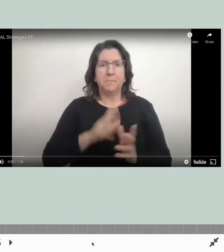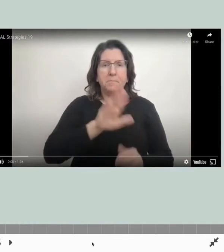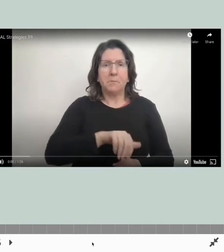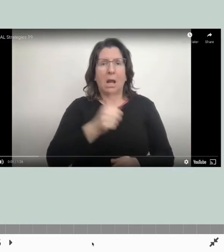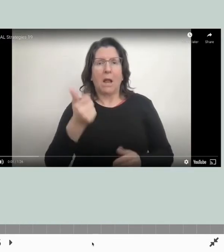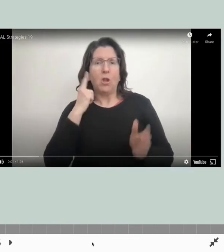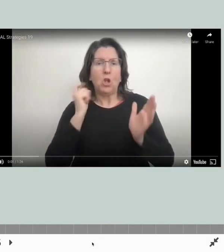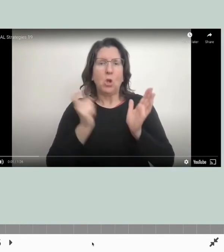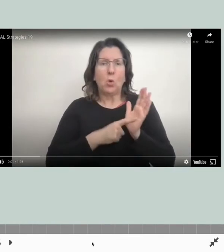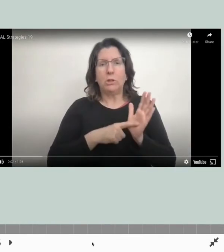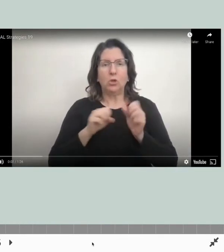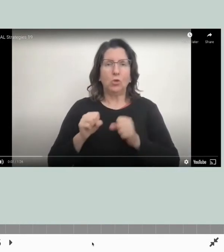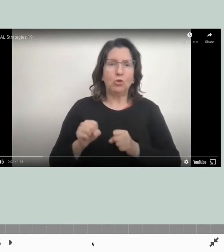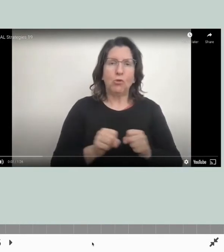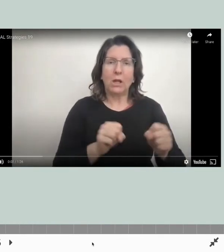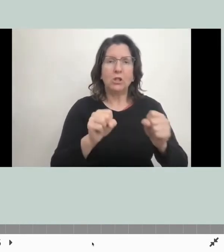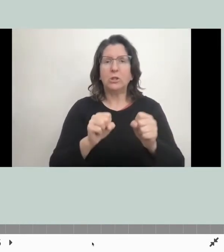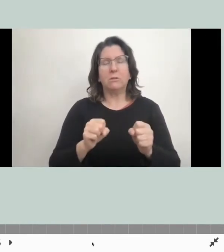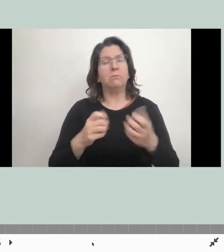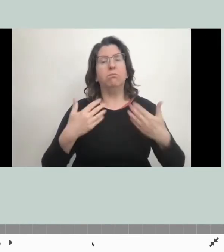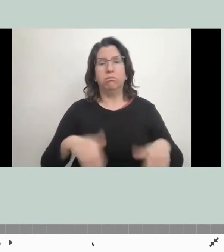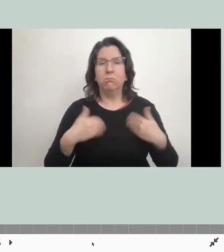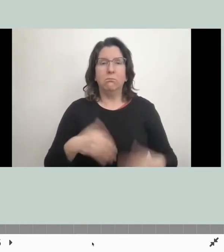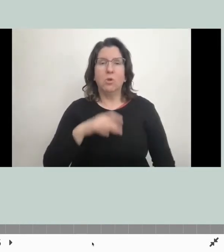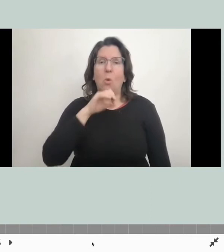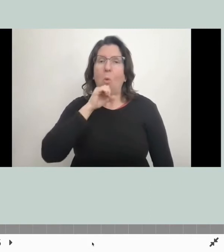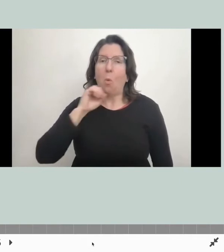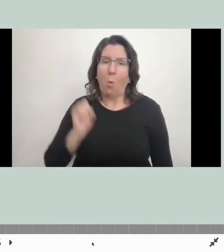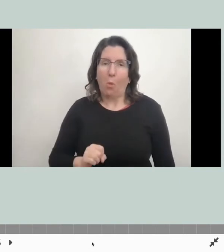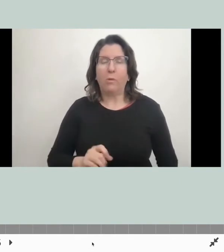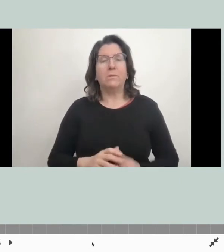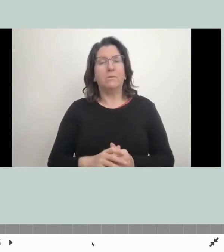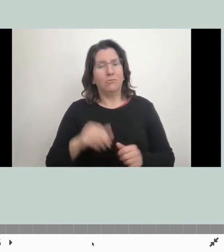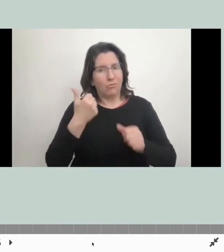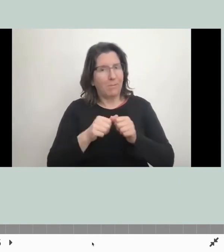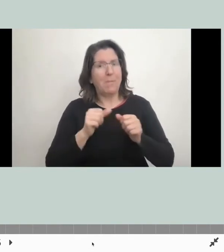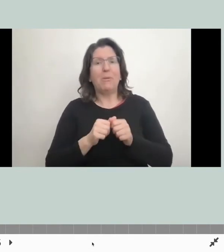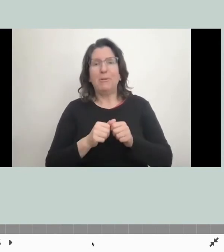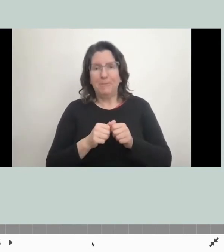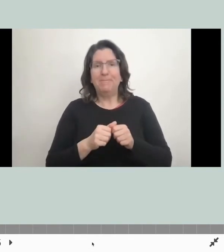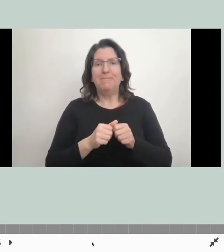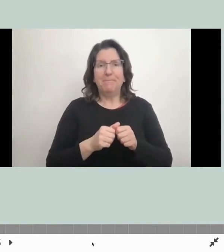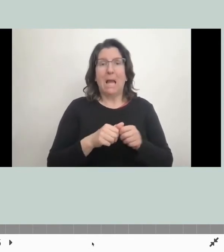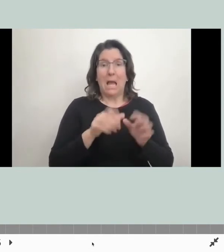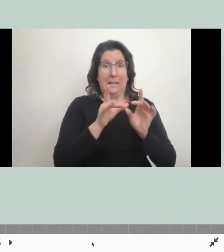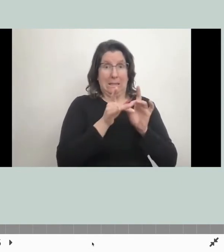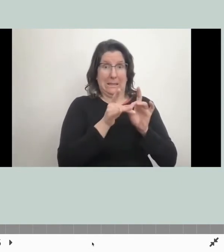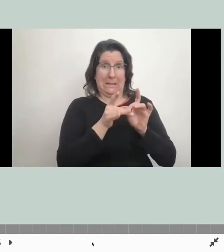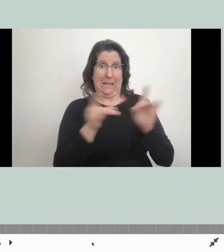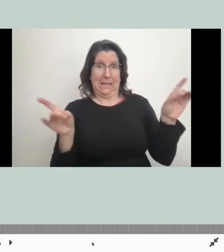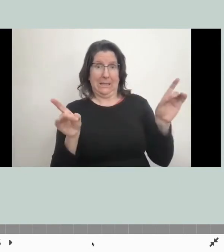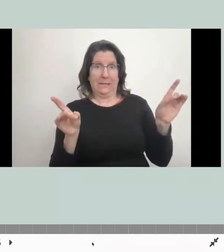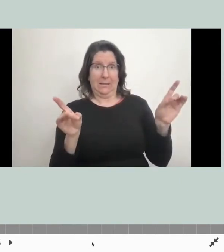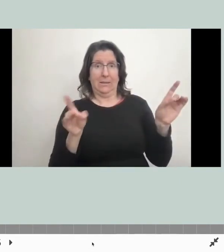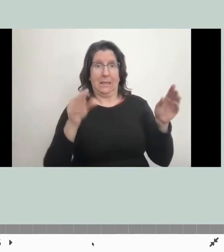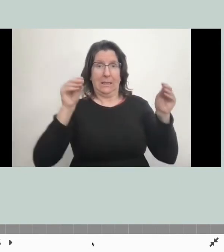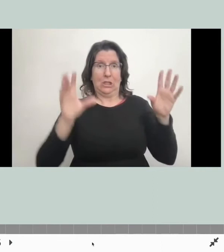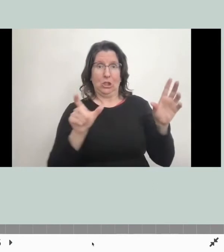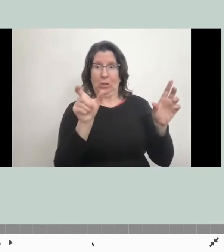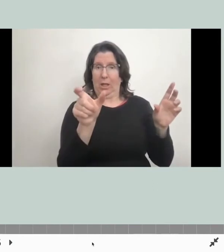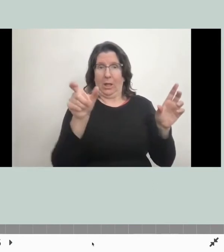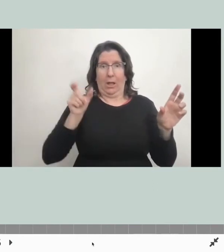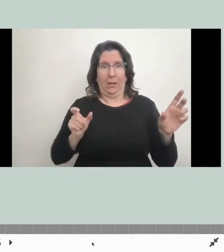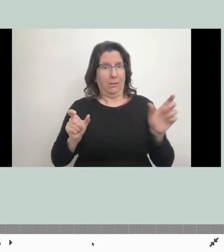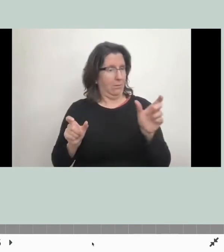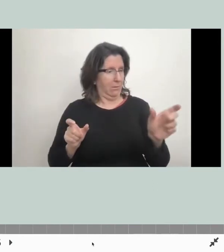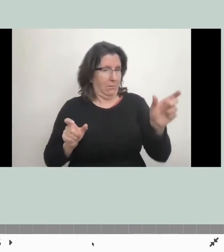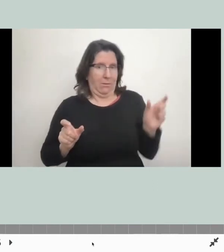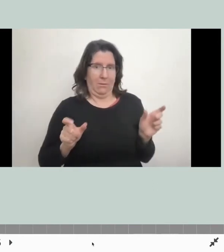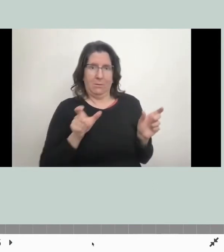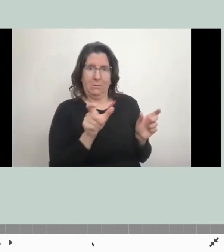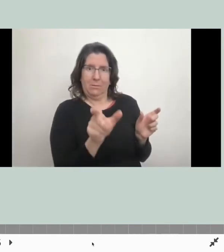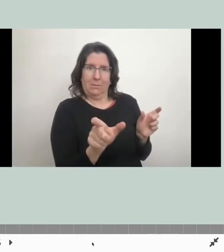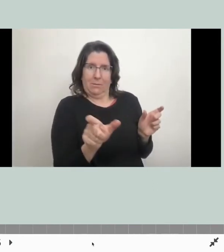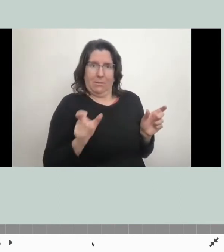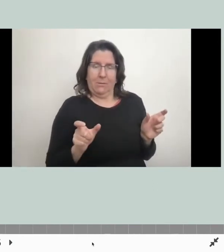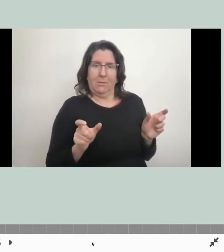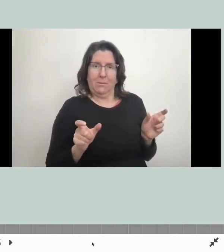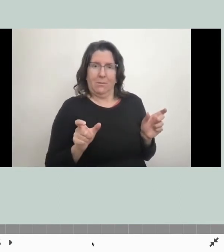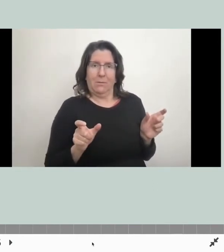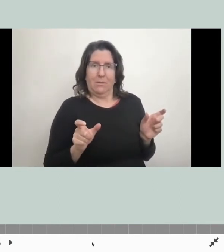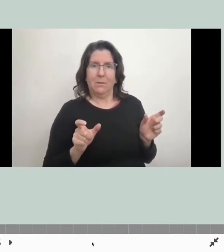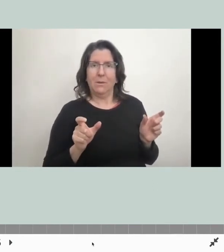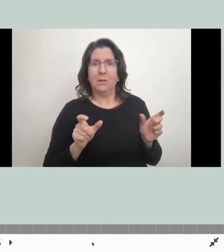This is really an old and tried-and-true strategy for noticing. This is where we take out targeted features from a text.